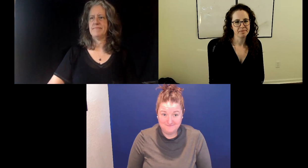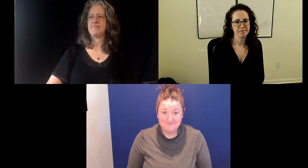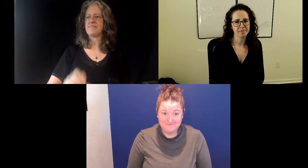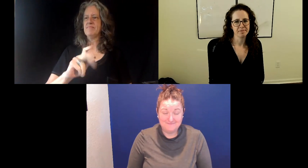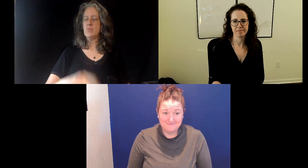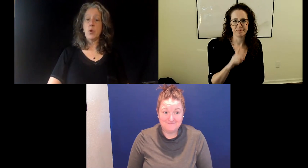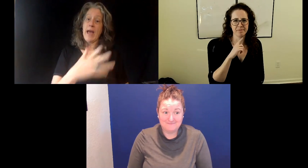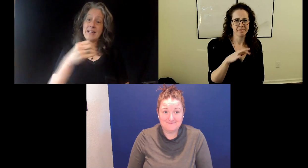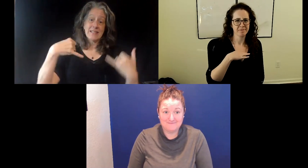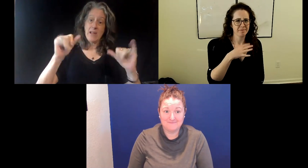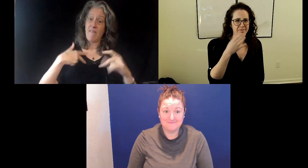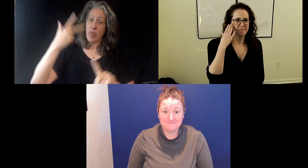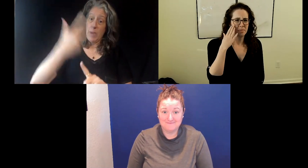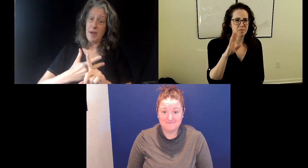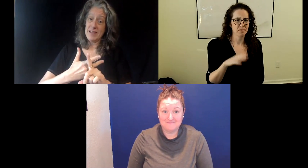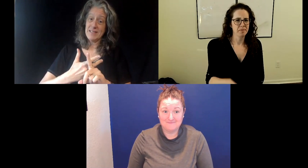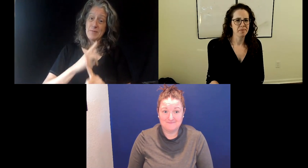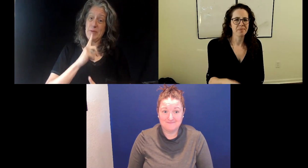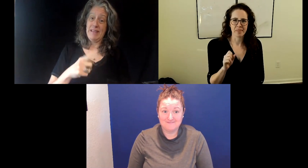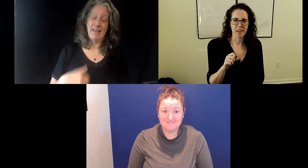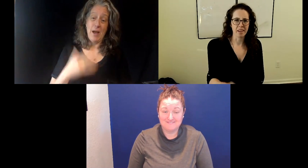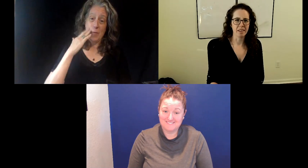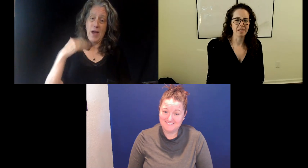yeah we can learn from this for sure and we still have three months